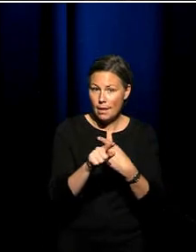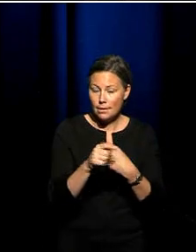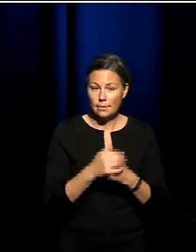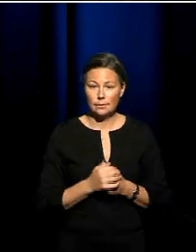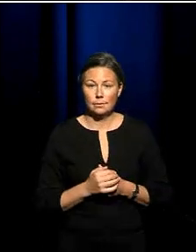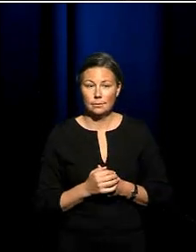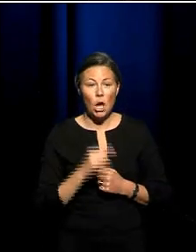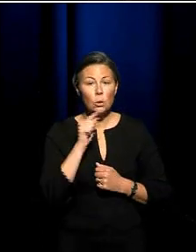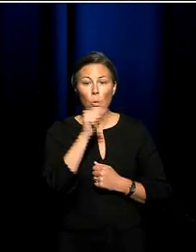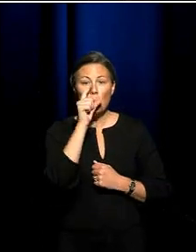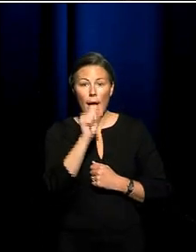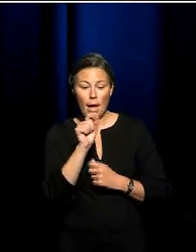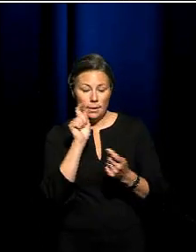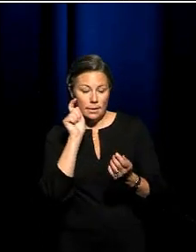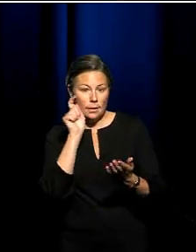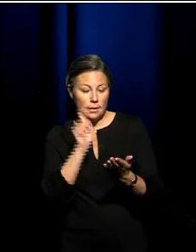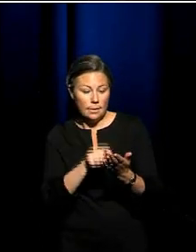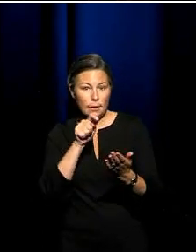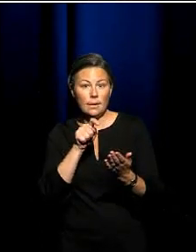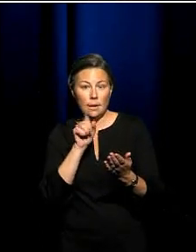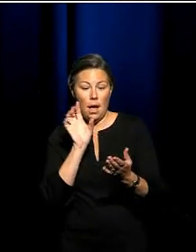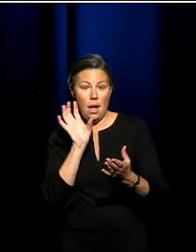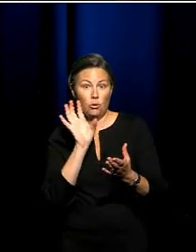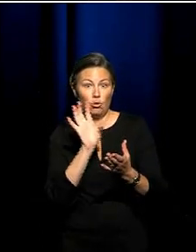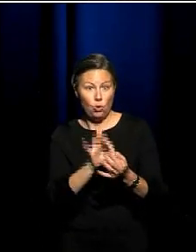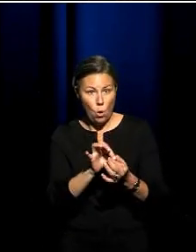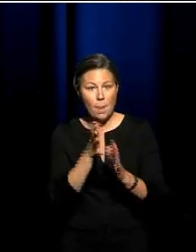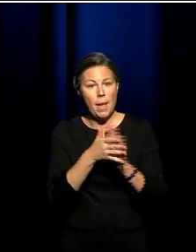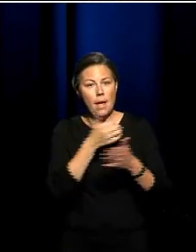subscription list and subscribers will regularly receive updates about the